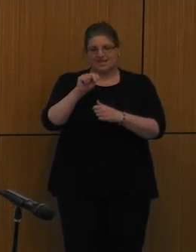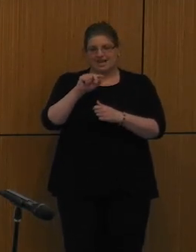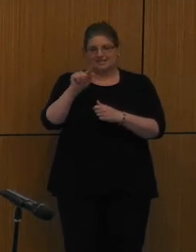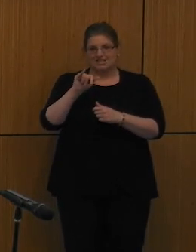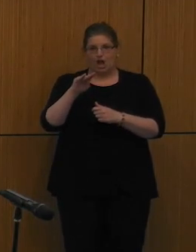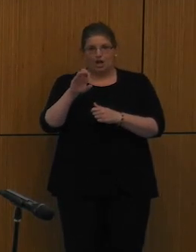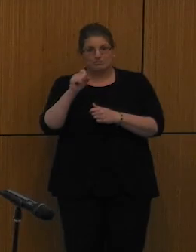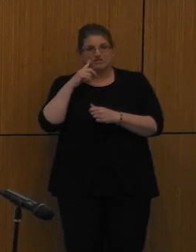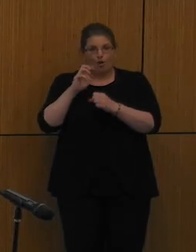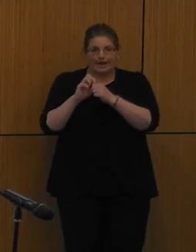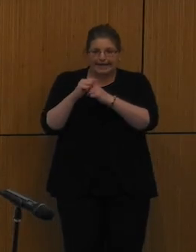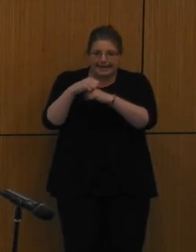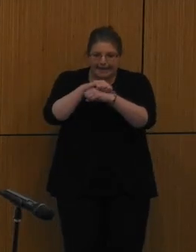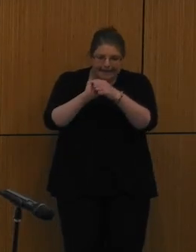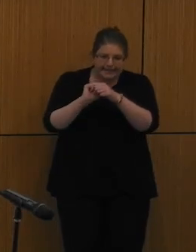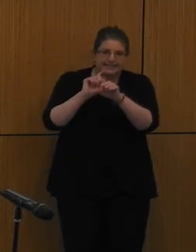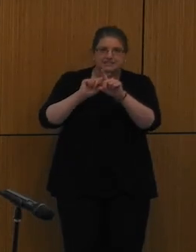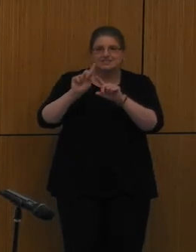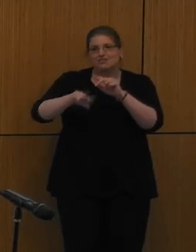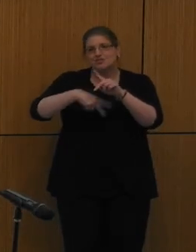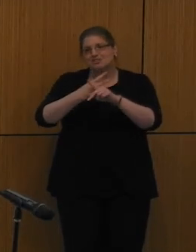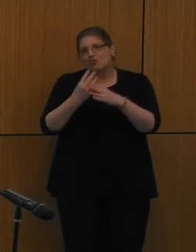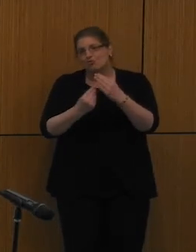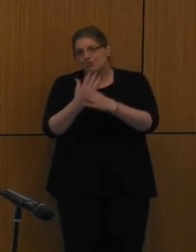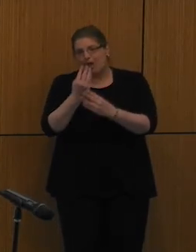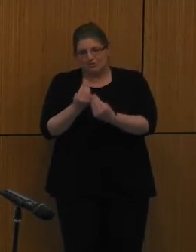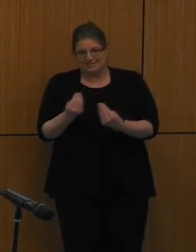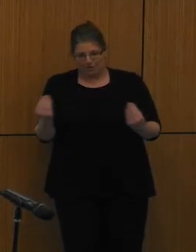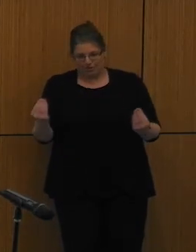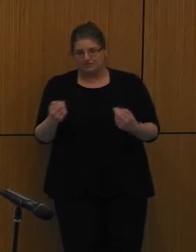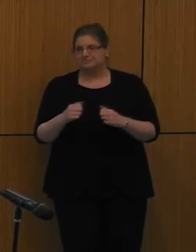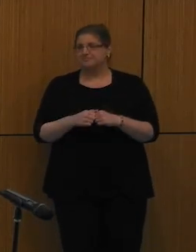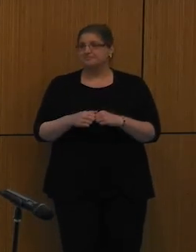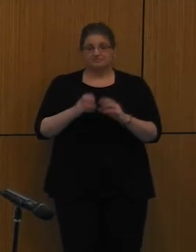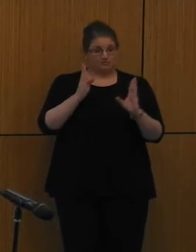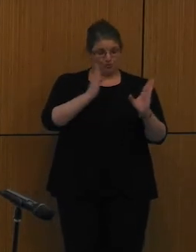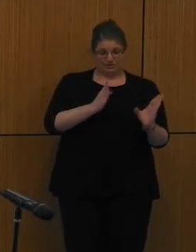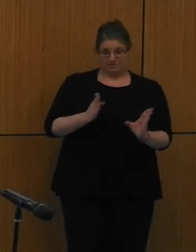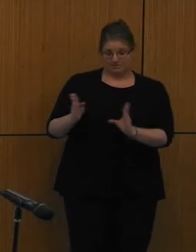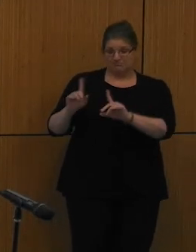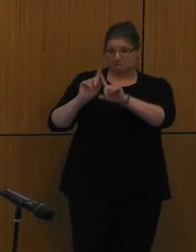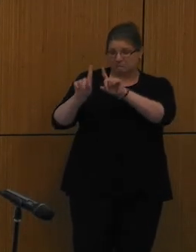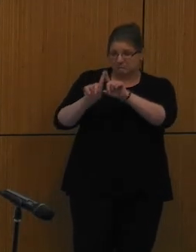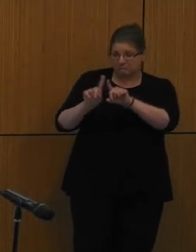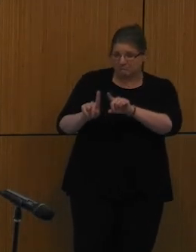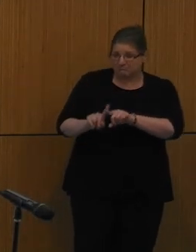or different plant material from one place to the other. And we have sequenced a couple of those genomes. A lot of that work has been done